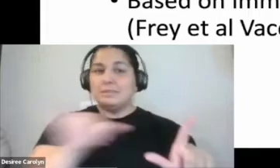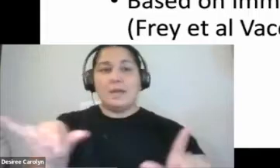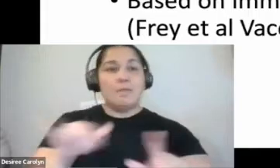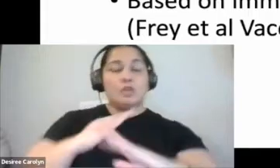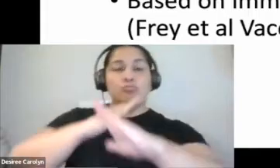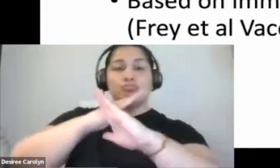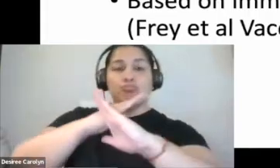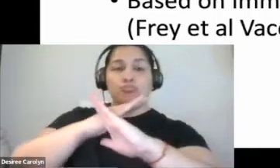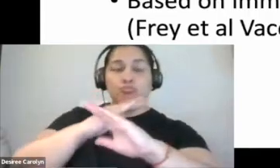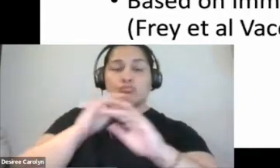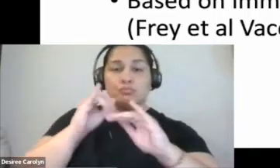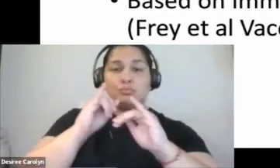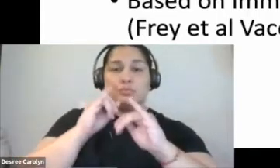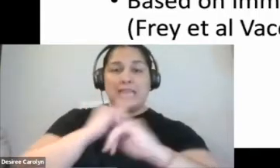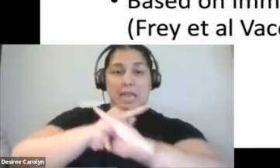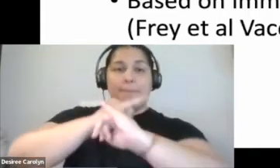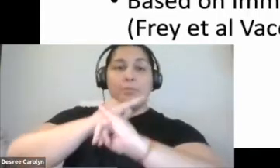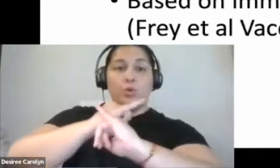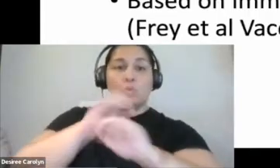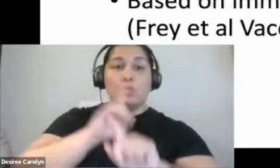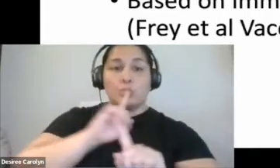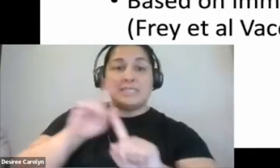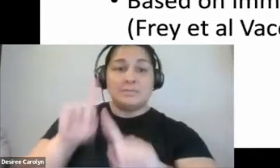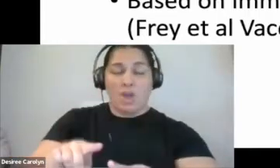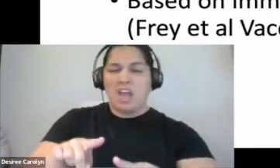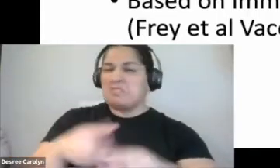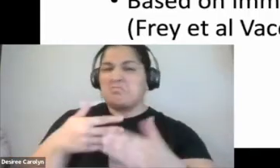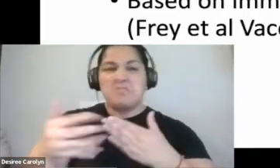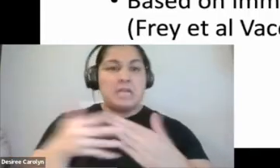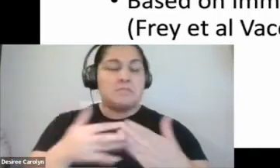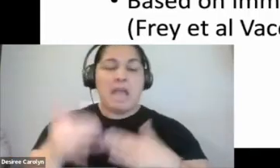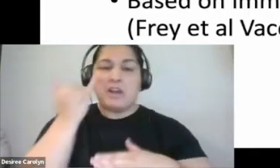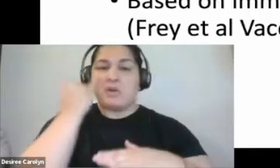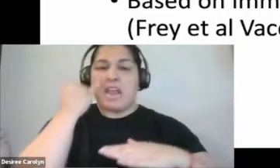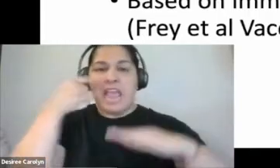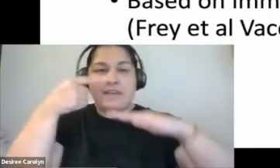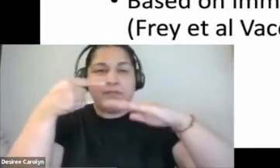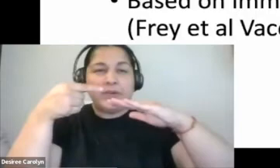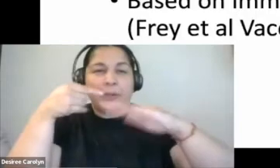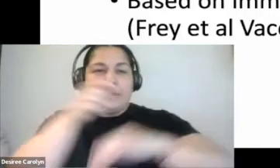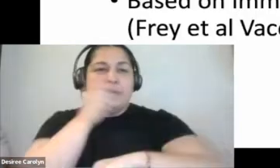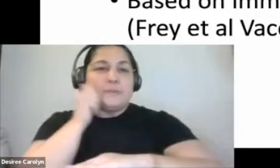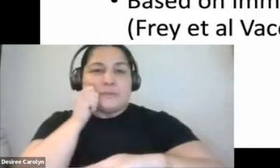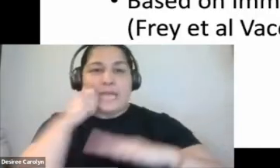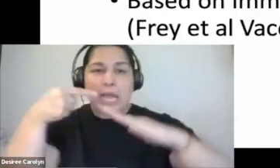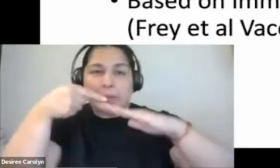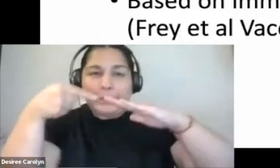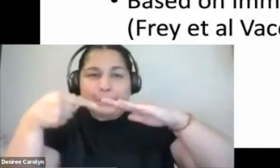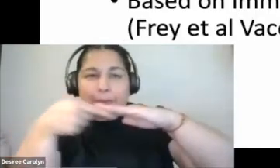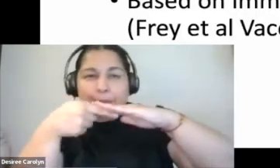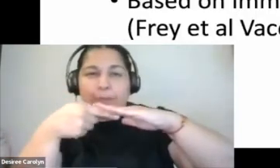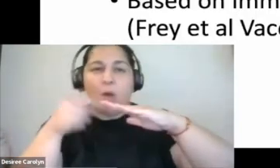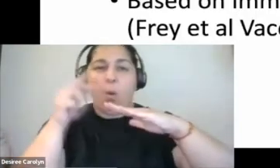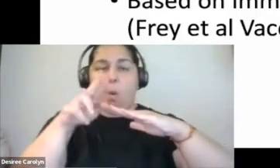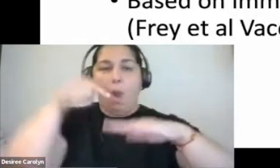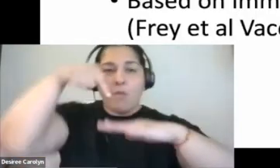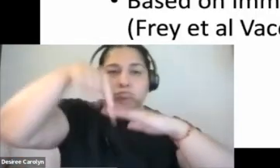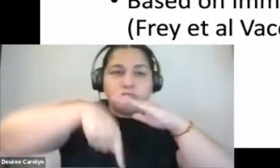type of administration, but this is being actively studied now and I think most of this was driven by